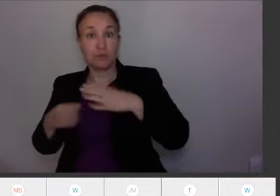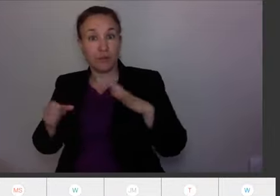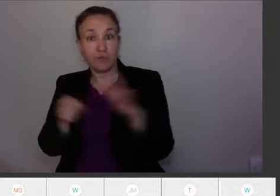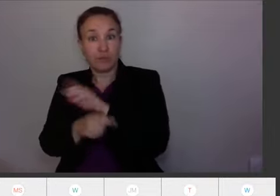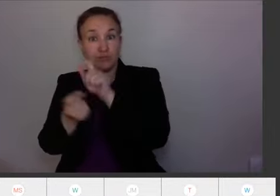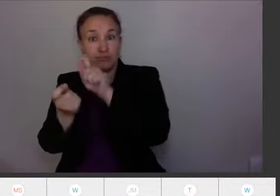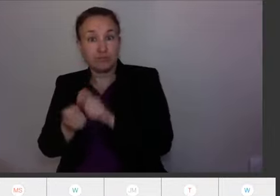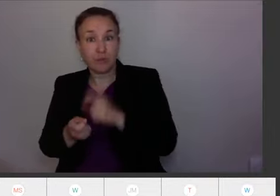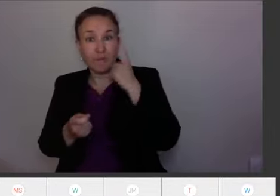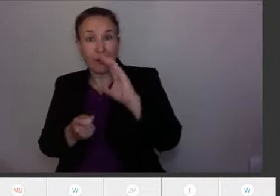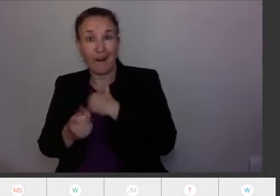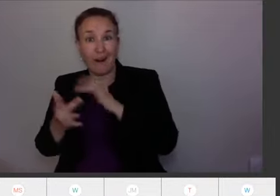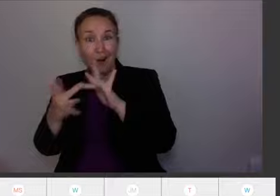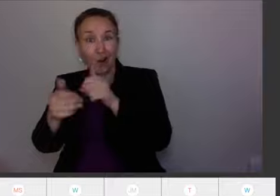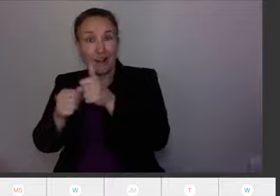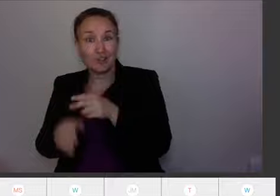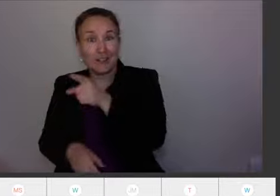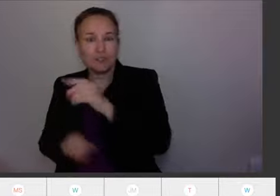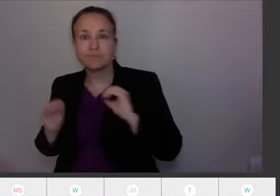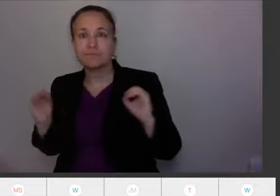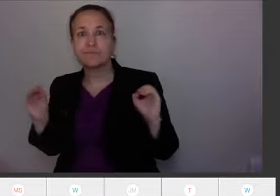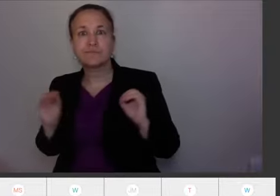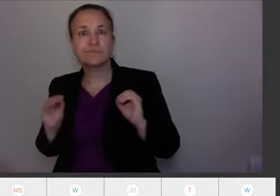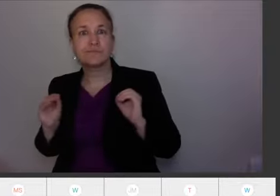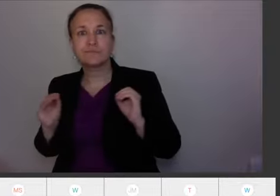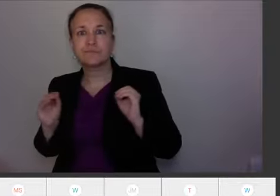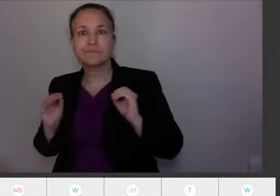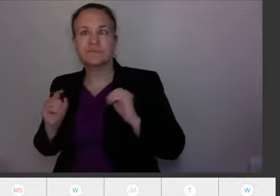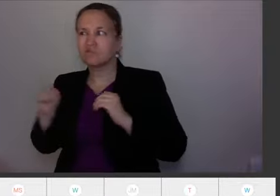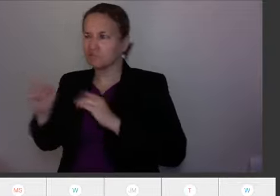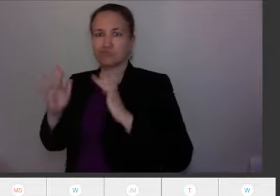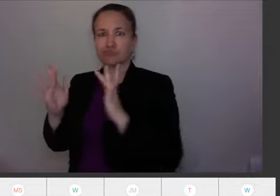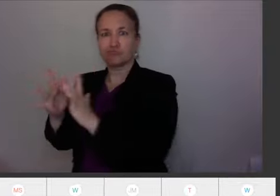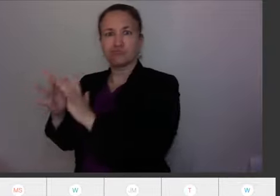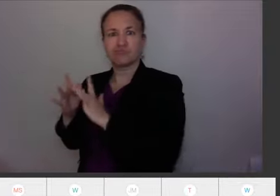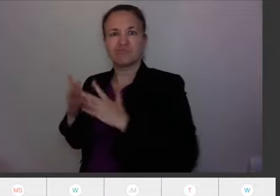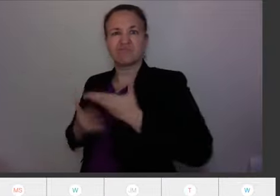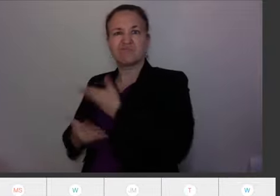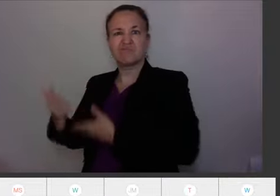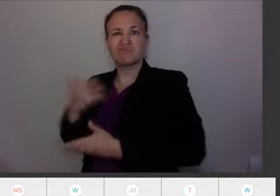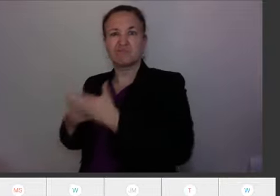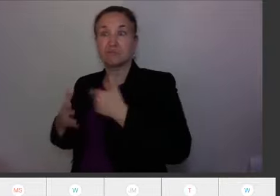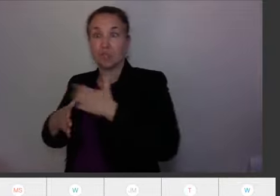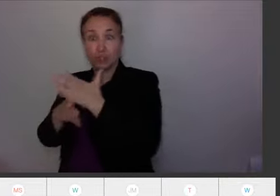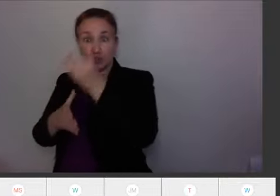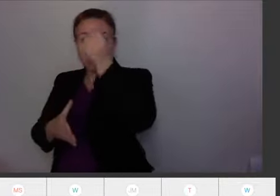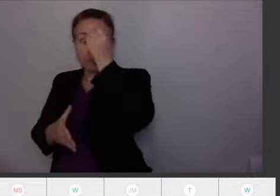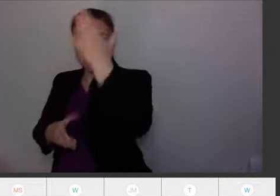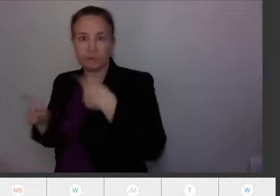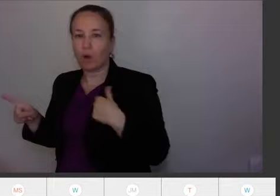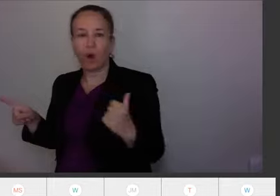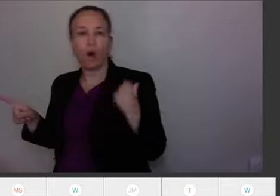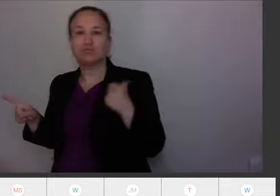contact tracers regarding individuals with whom they had had contact with during the period when they were